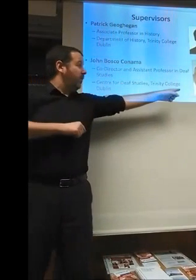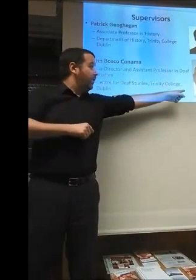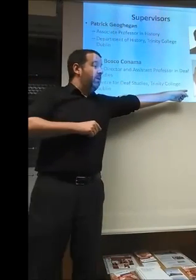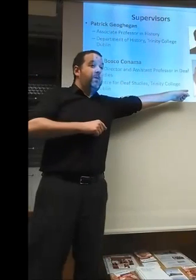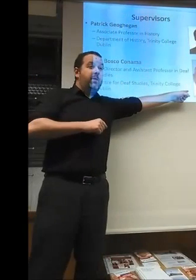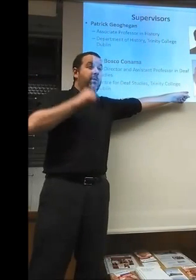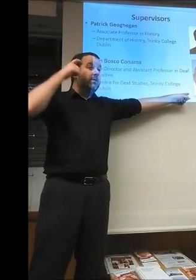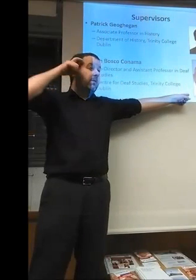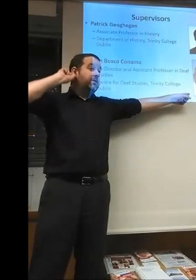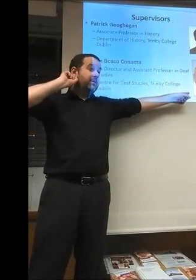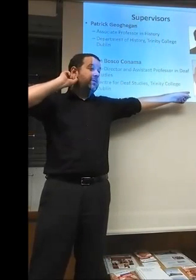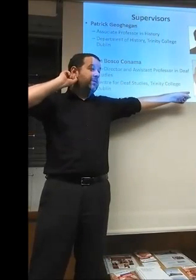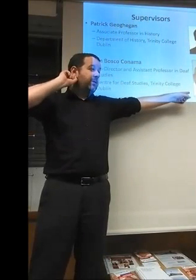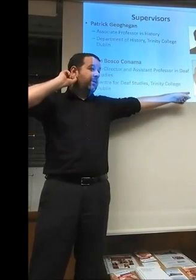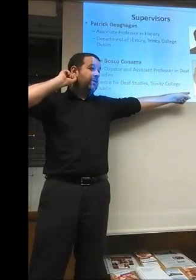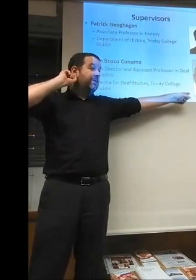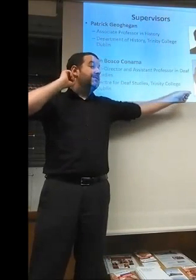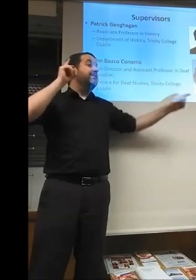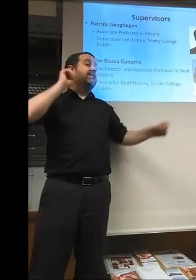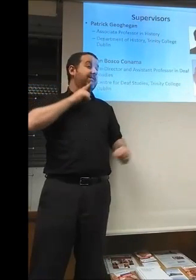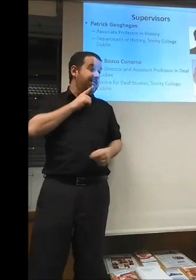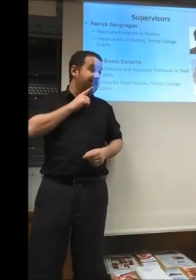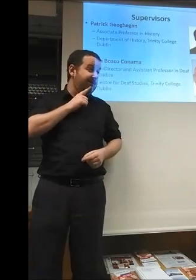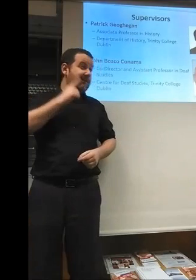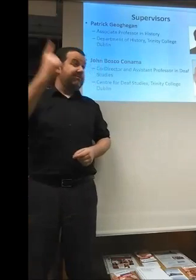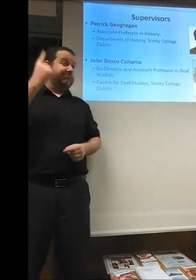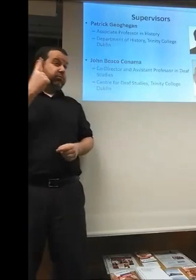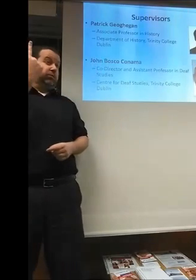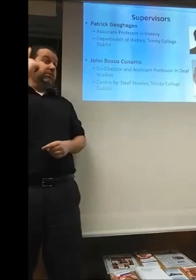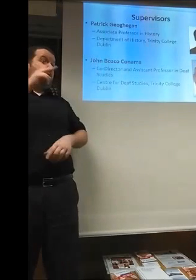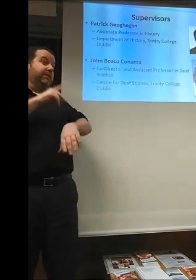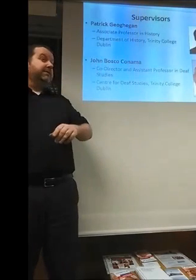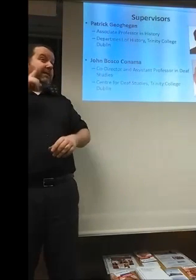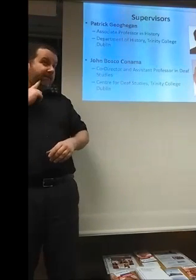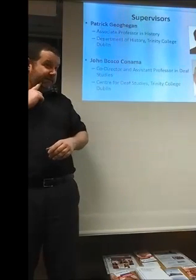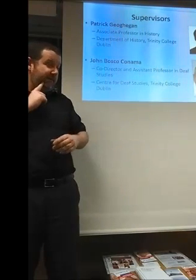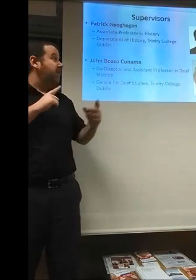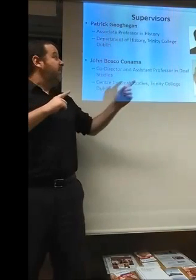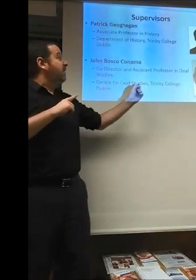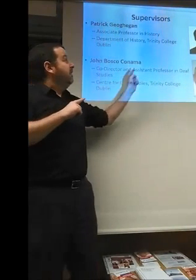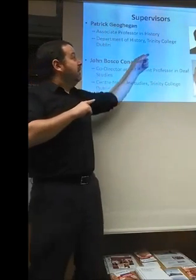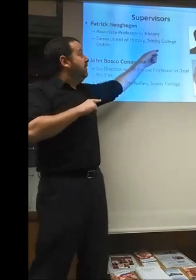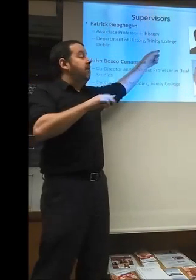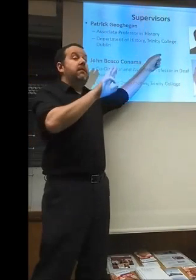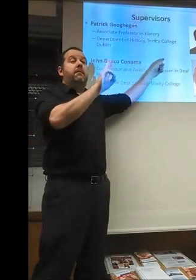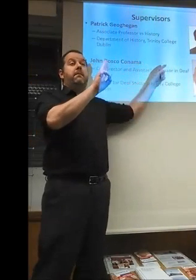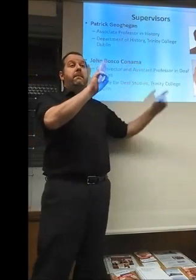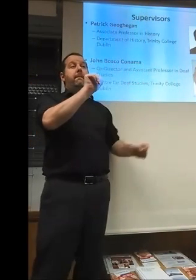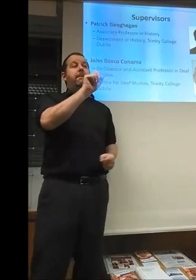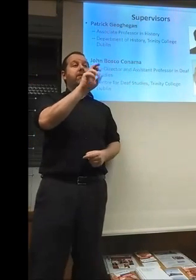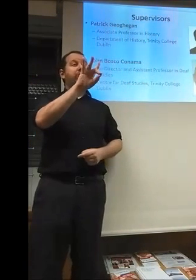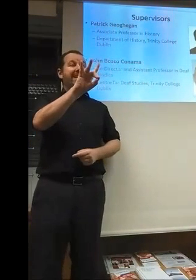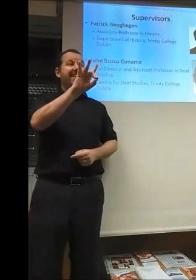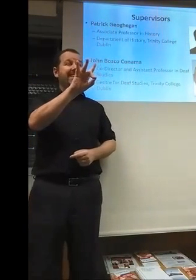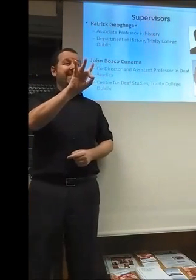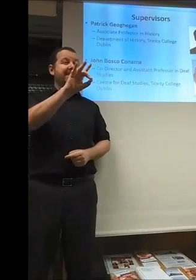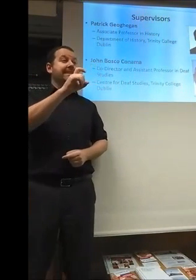And they are.. I’m sure you know John Bosco, he’s Deaf, so he’s one of my supervisors and my second